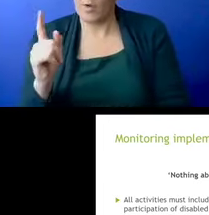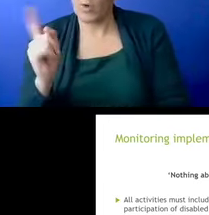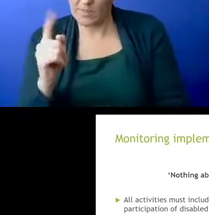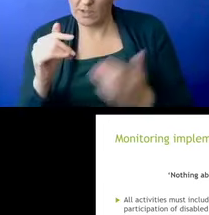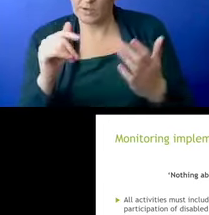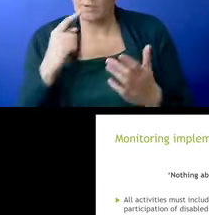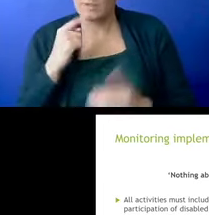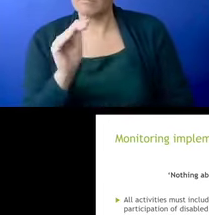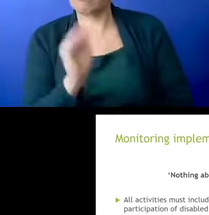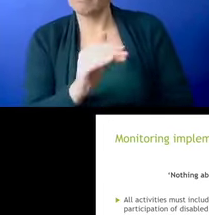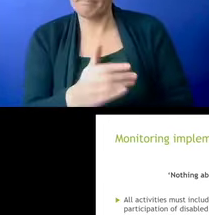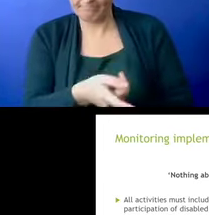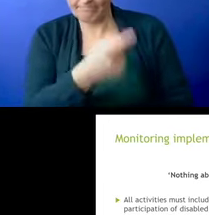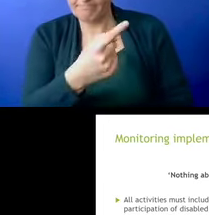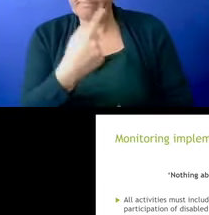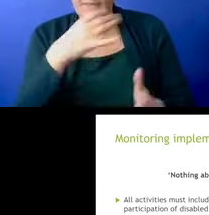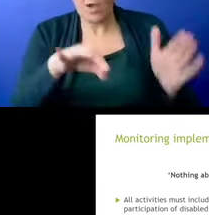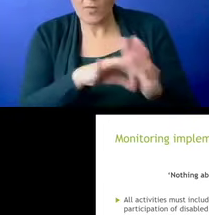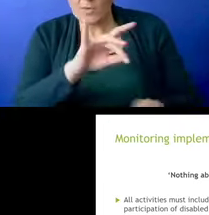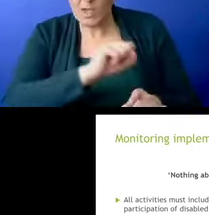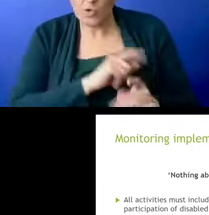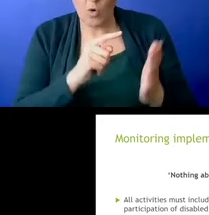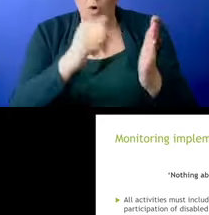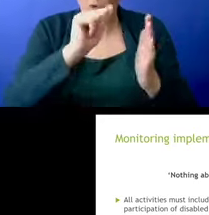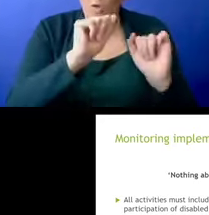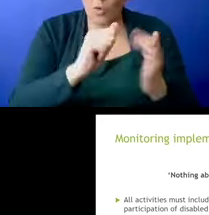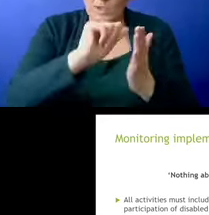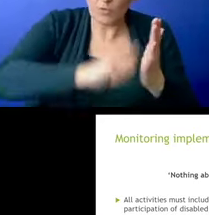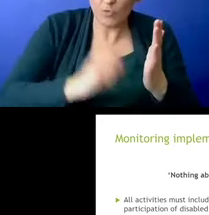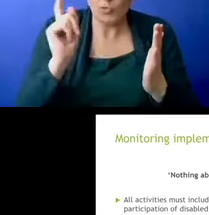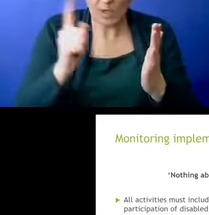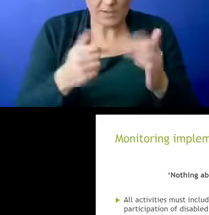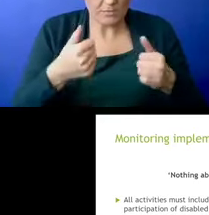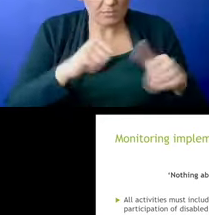in holding the state to account, to ensure that those recommendations are implemented.